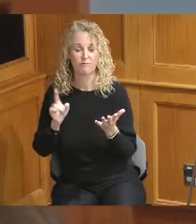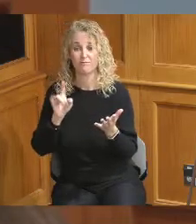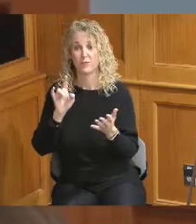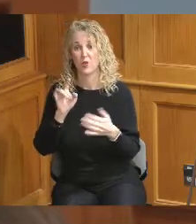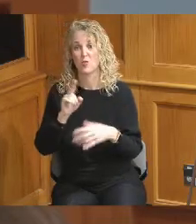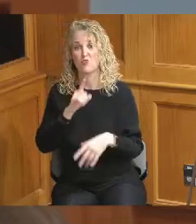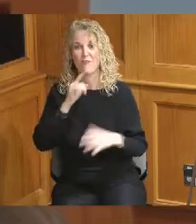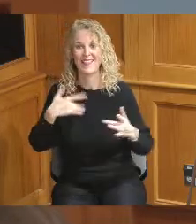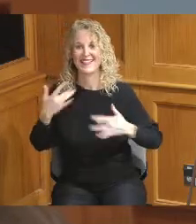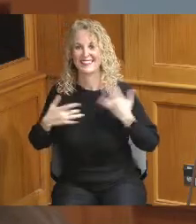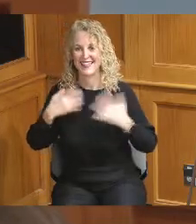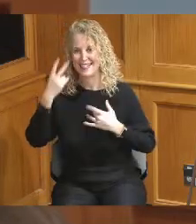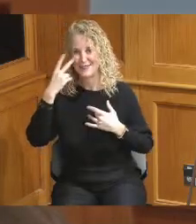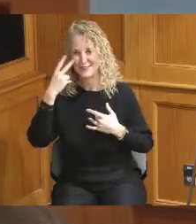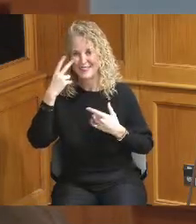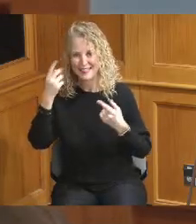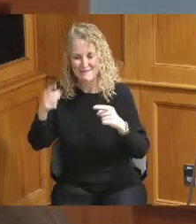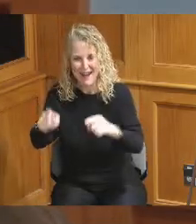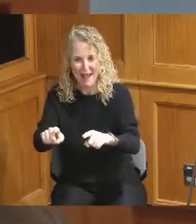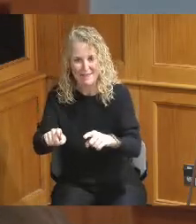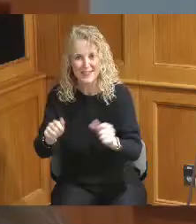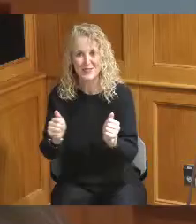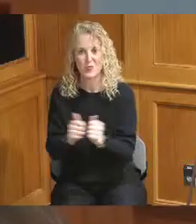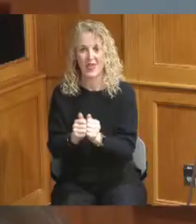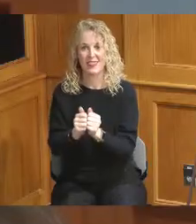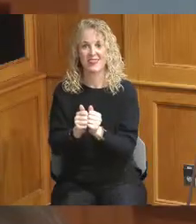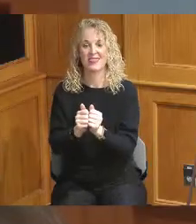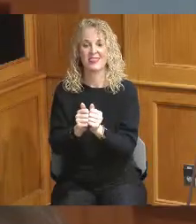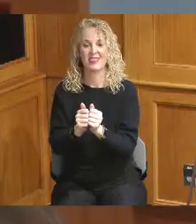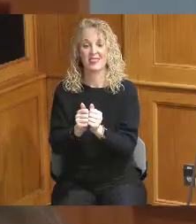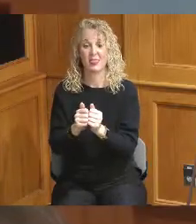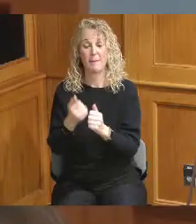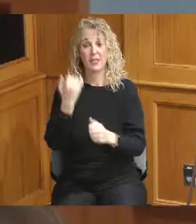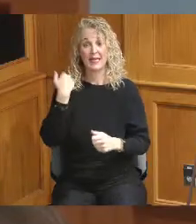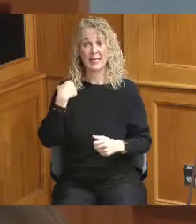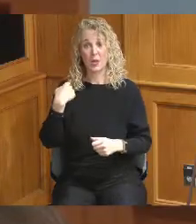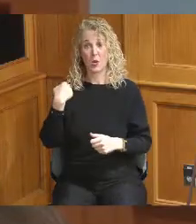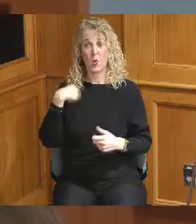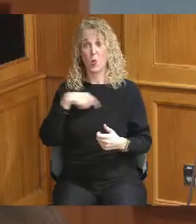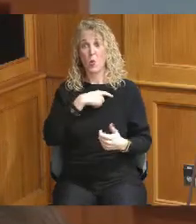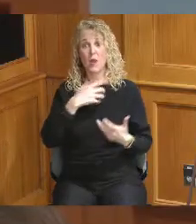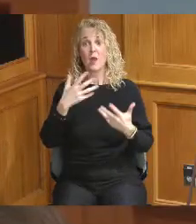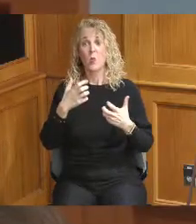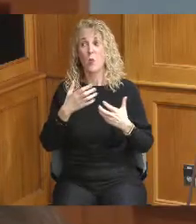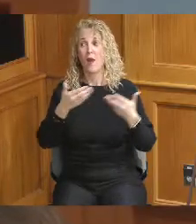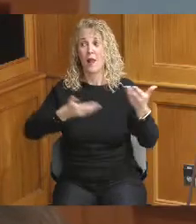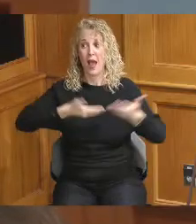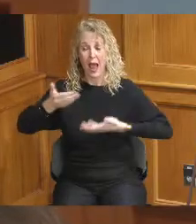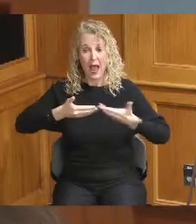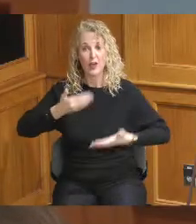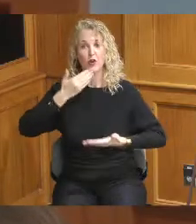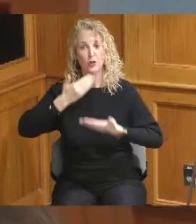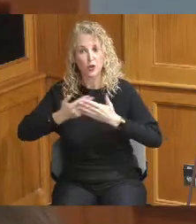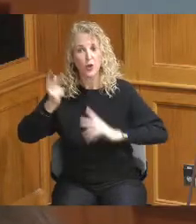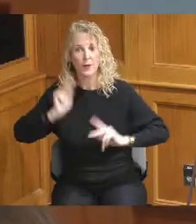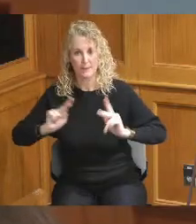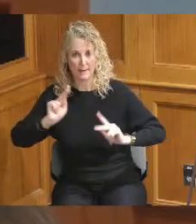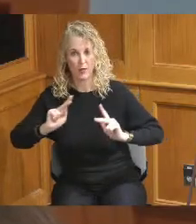really excited to have is that that offering as an employer of you know high level you know the